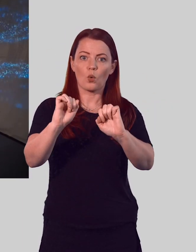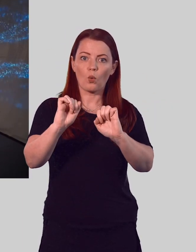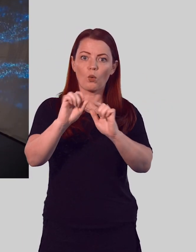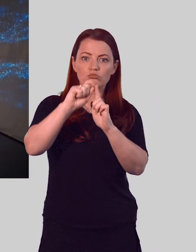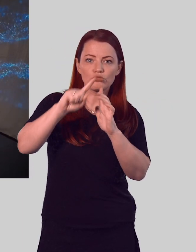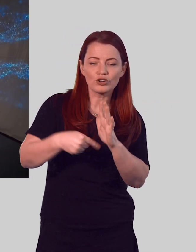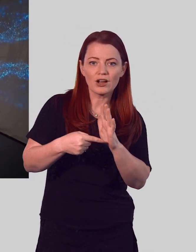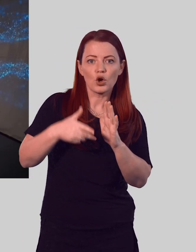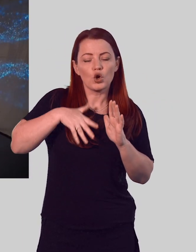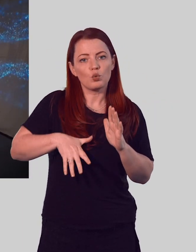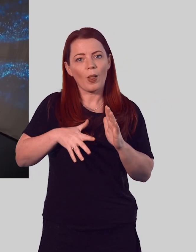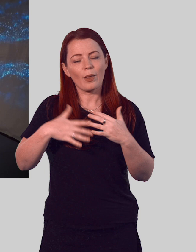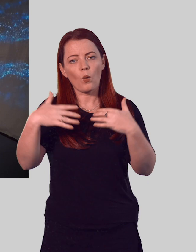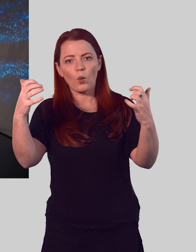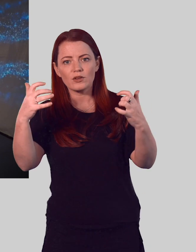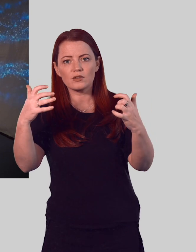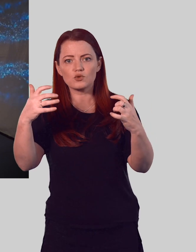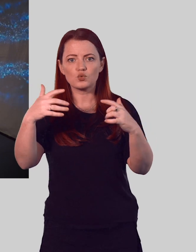participate in different ways throughout the piece.